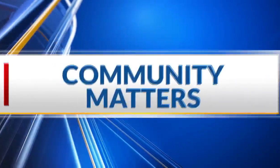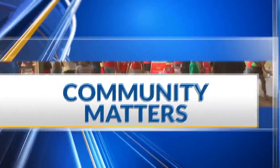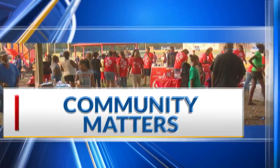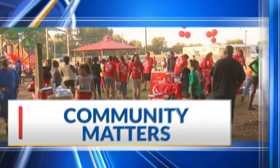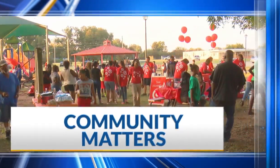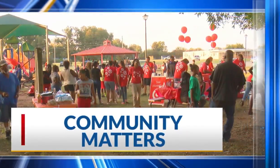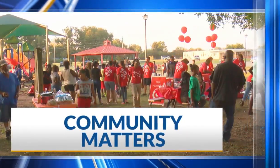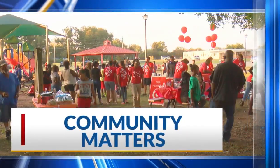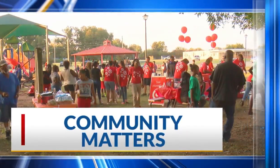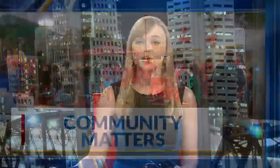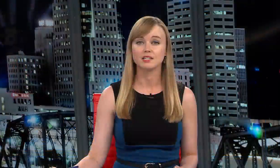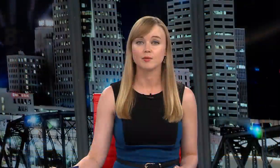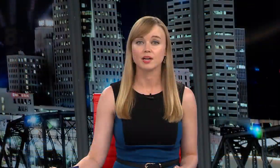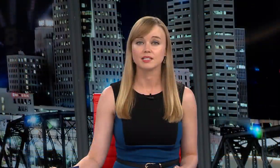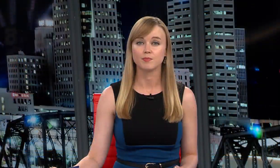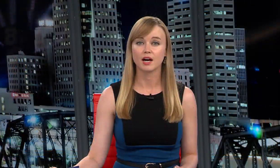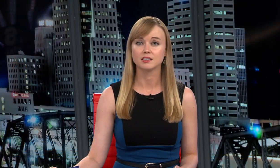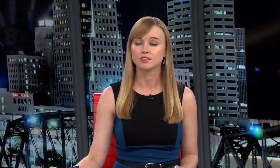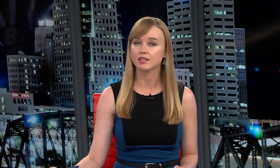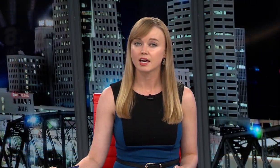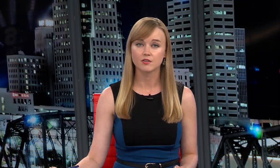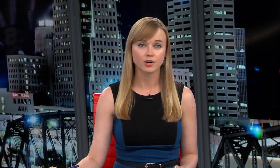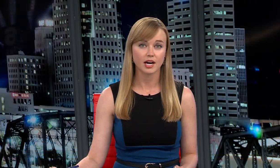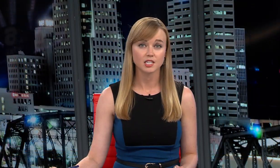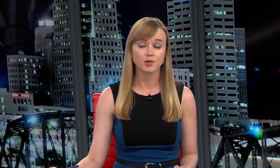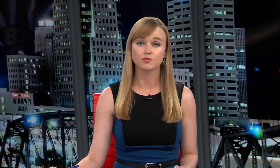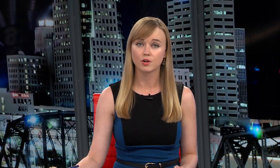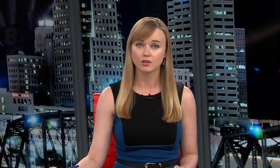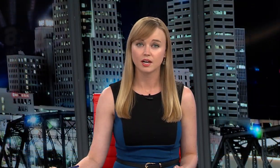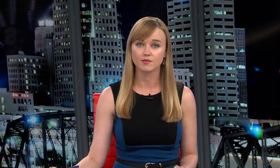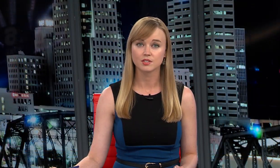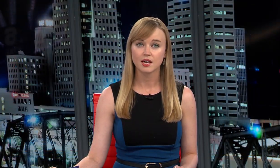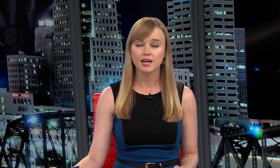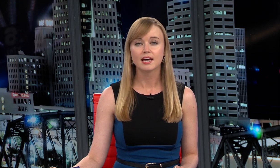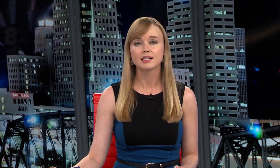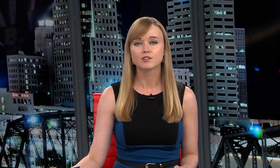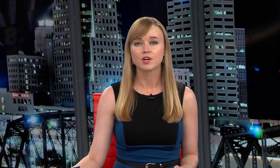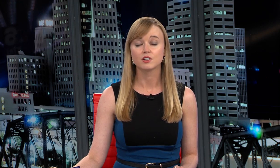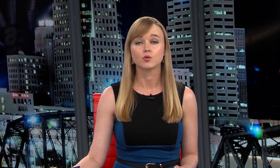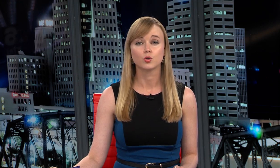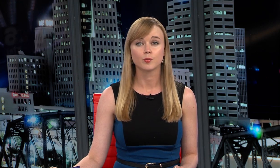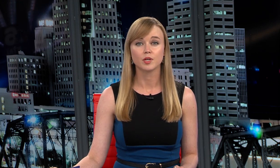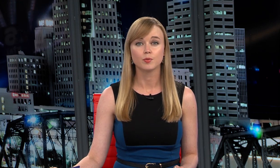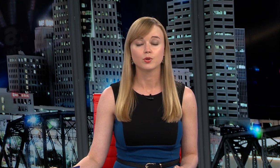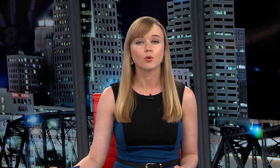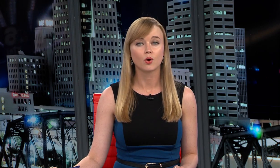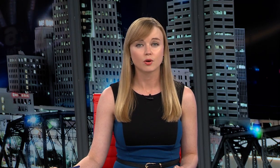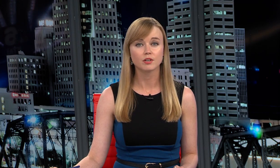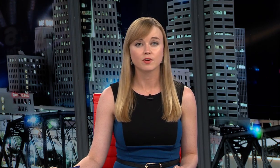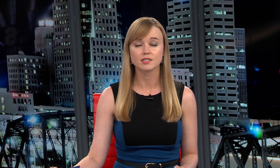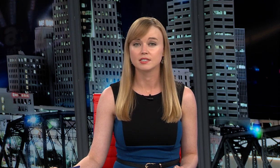((ALEX))COMMUNITY MATTERS ... AND THE PANDEMIC HAS IMPACTED NEARLY EVERY ASPECT OF OUR LIVES,AND IT'S EFFECTED A GROUP OF PEOPLE WHO ALREADY